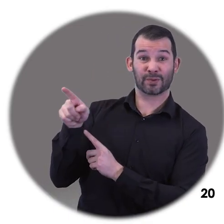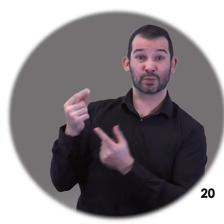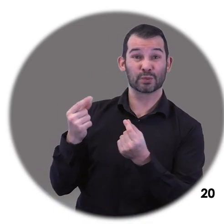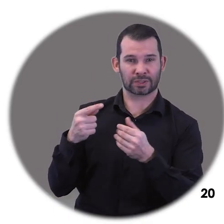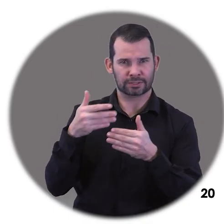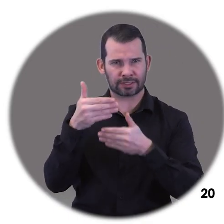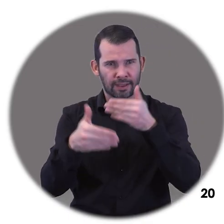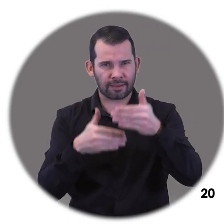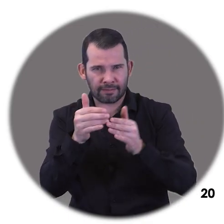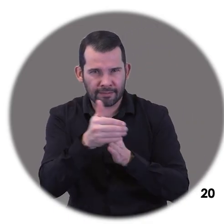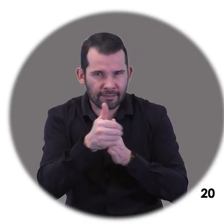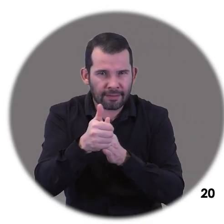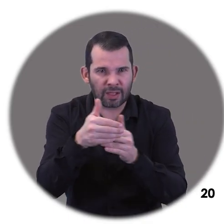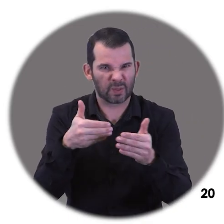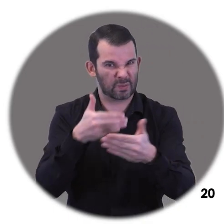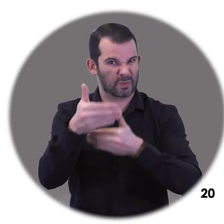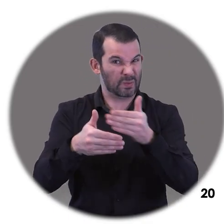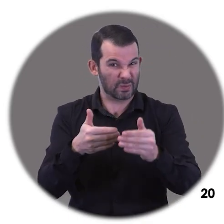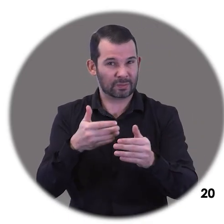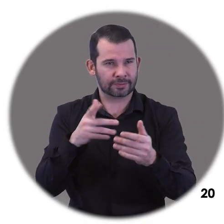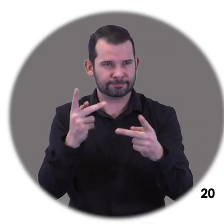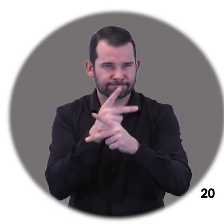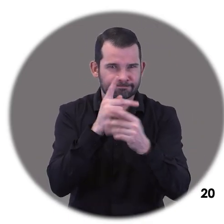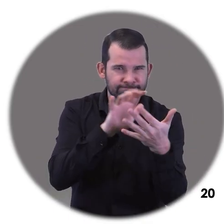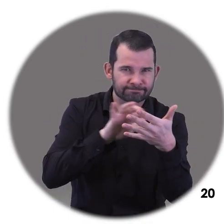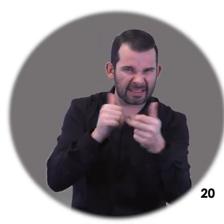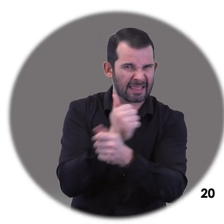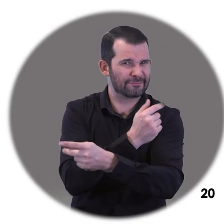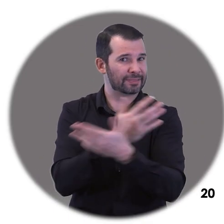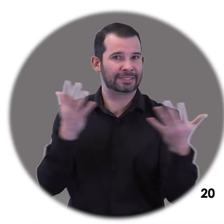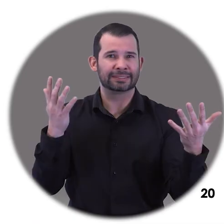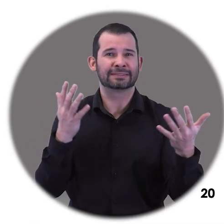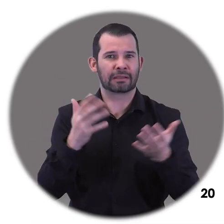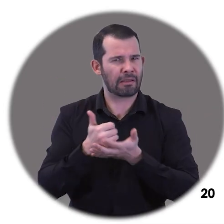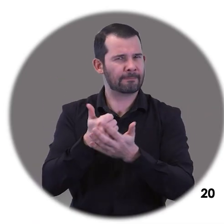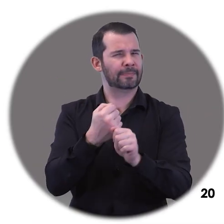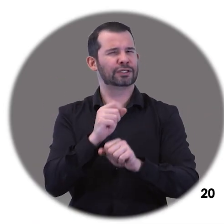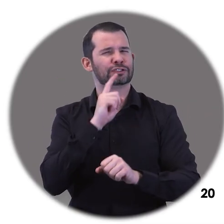The software guides you through the process, calculates everything, and helps